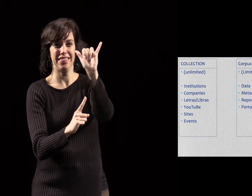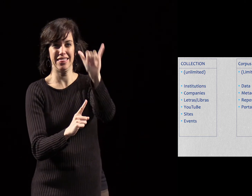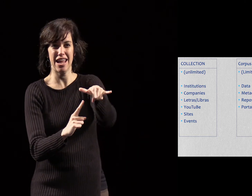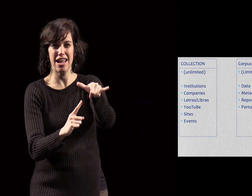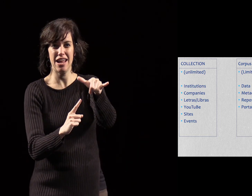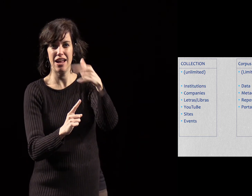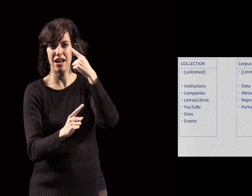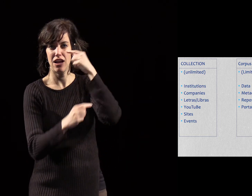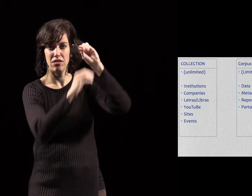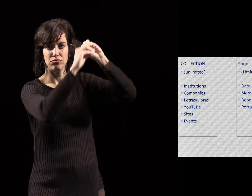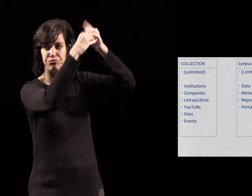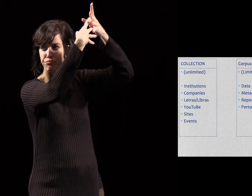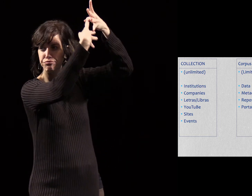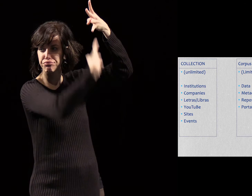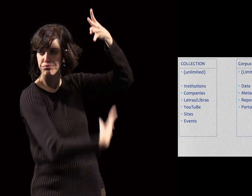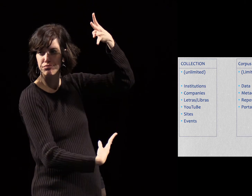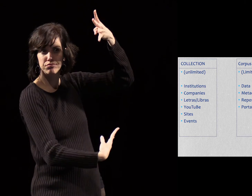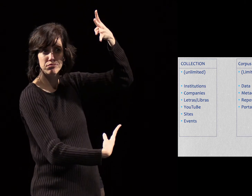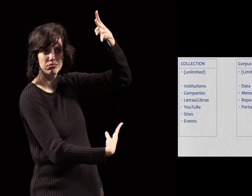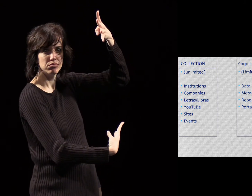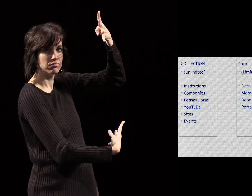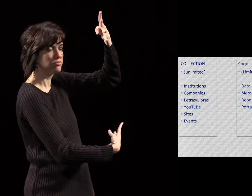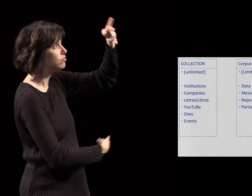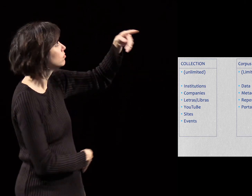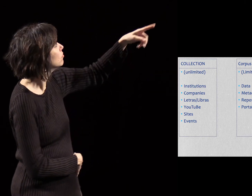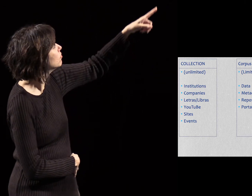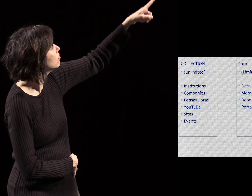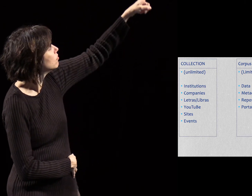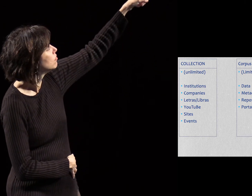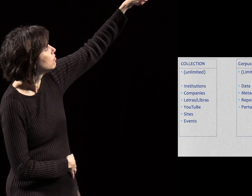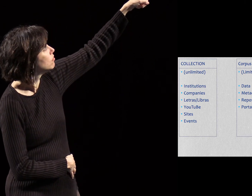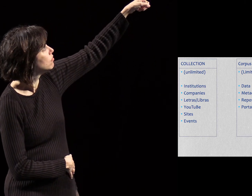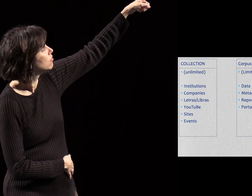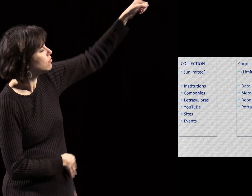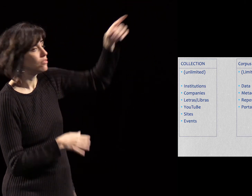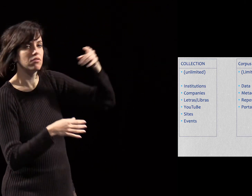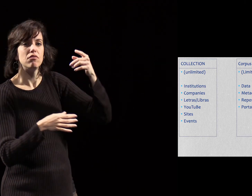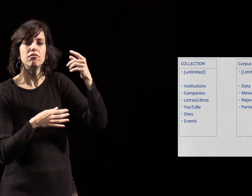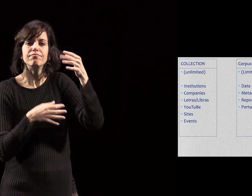And then in the last column, we have anthology, or the details.